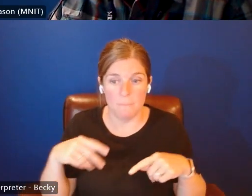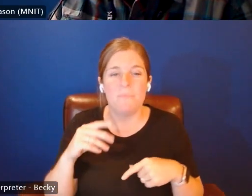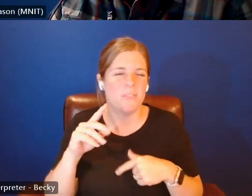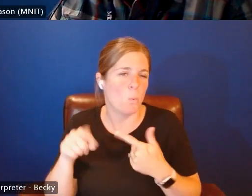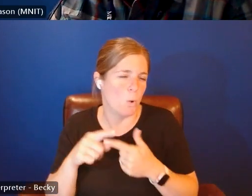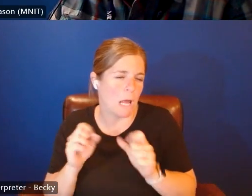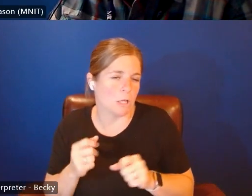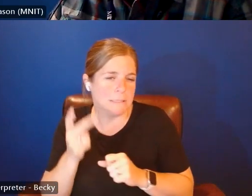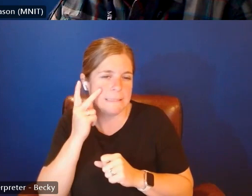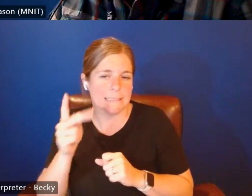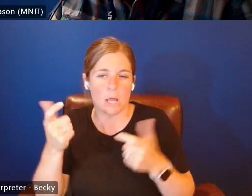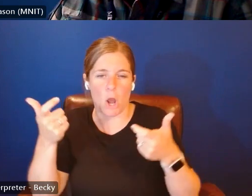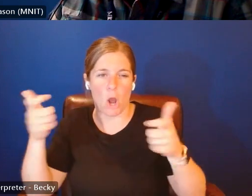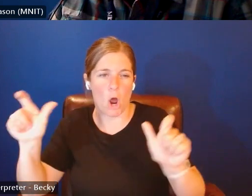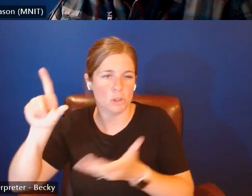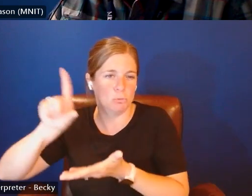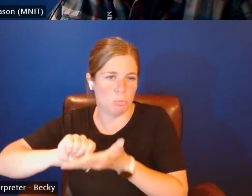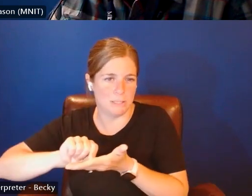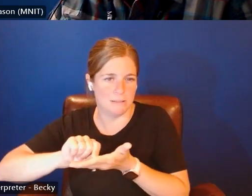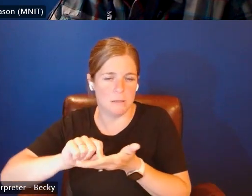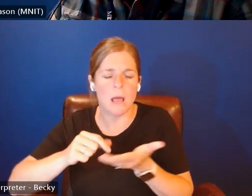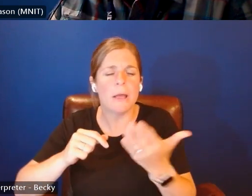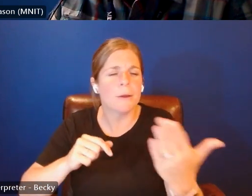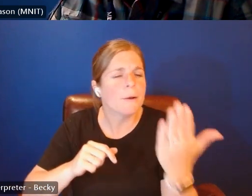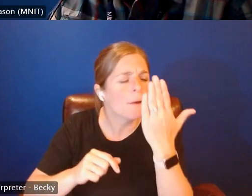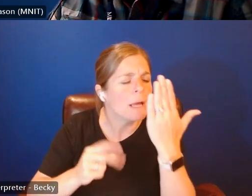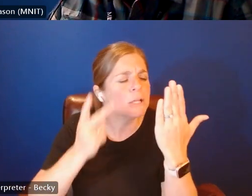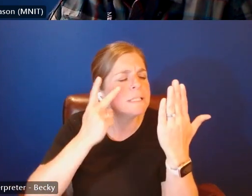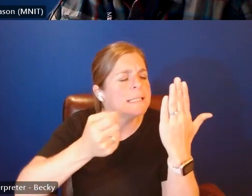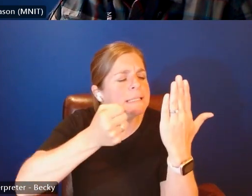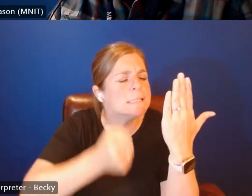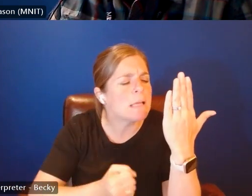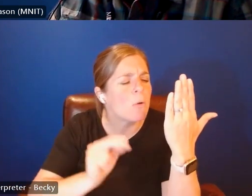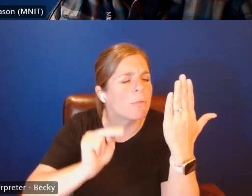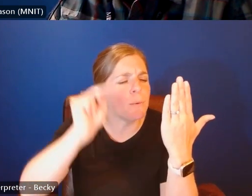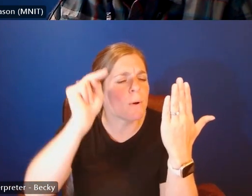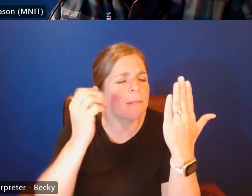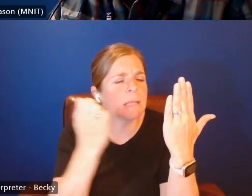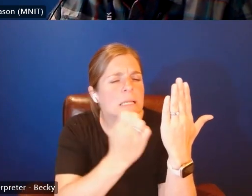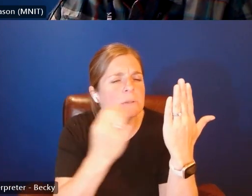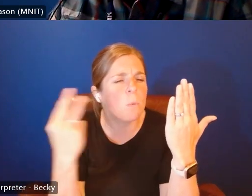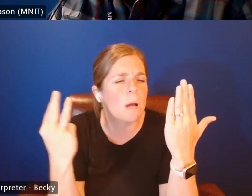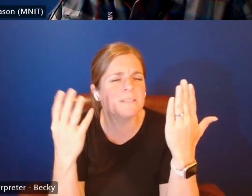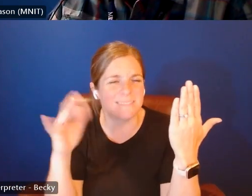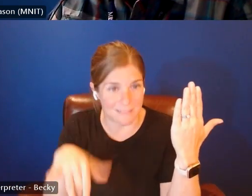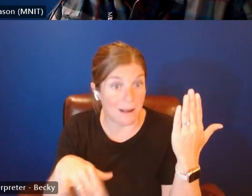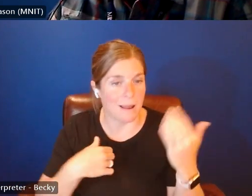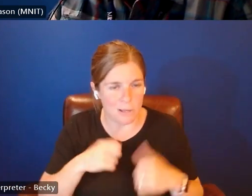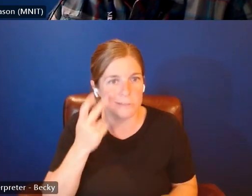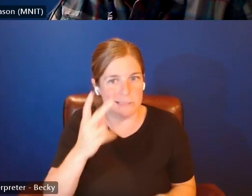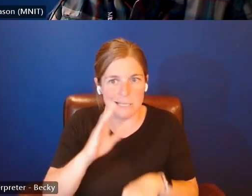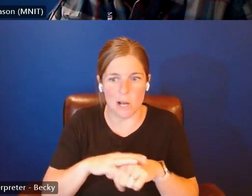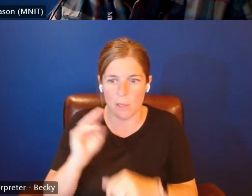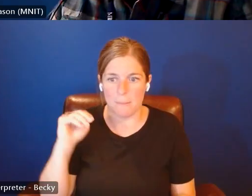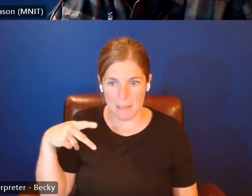and then was able to see where south, north, east, and west were on the map. It was a large print map.